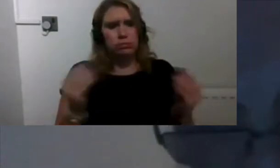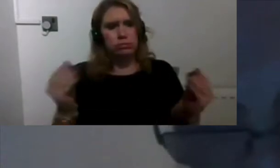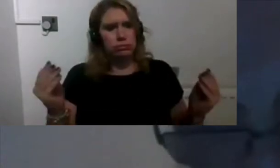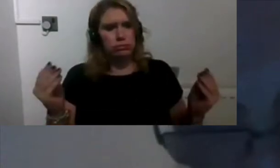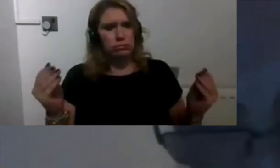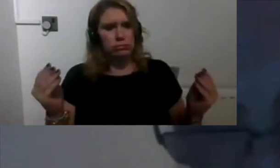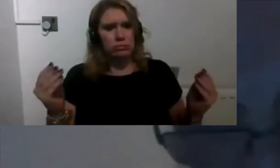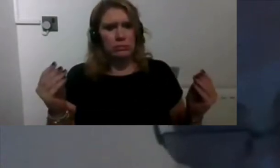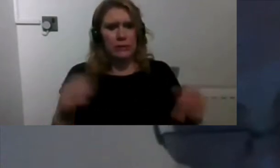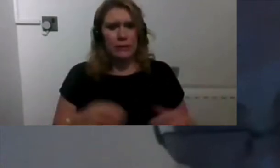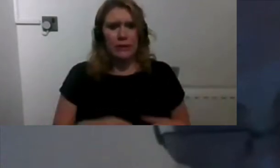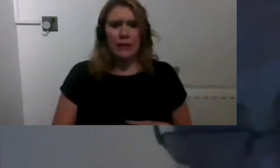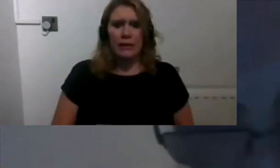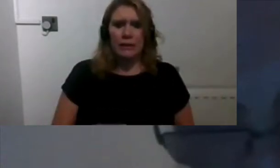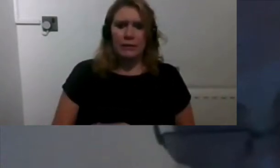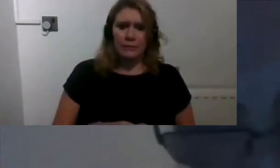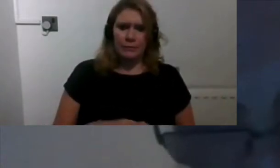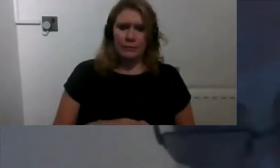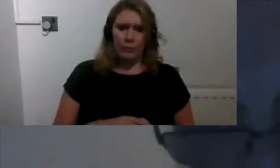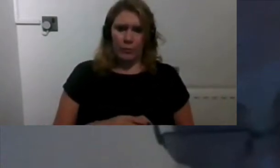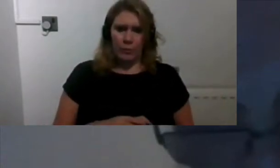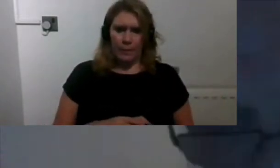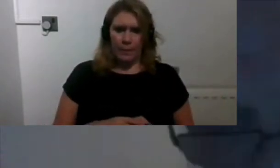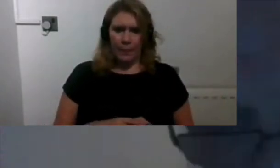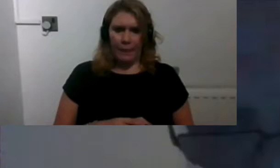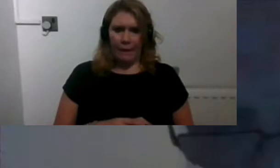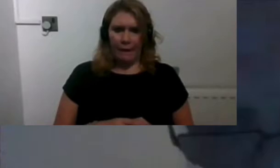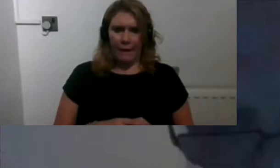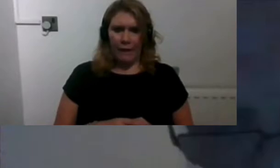Hong Kong corporation with accounts in the